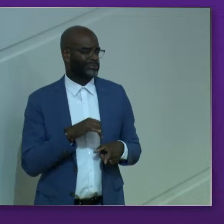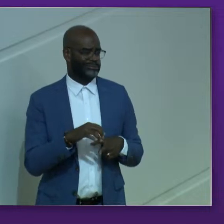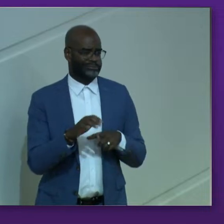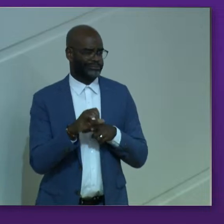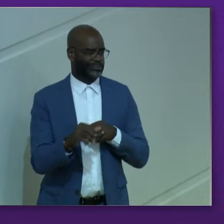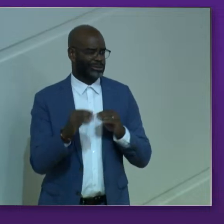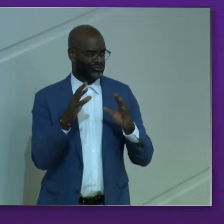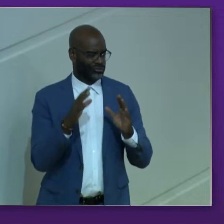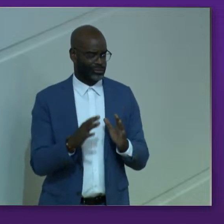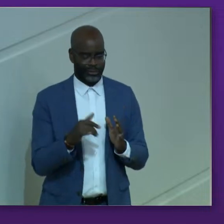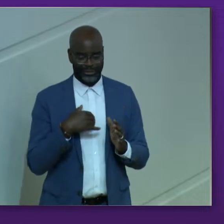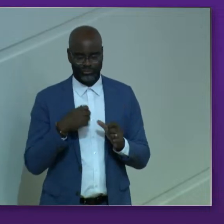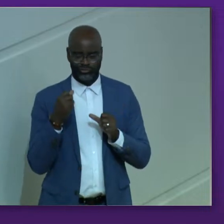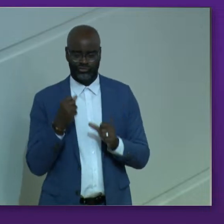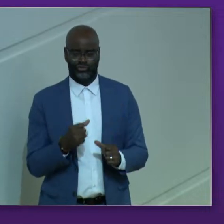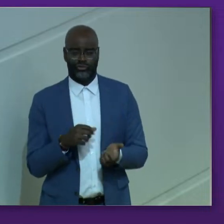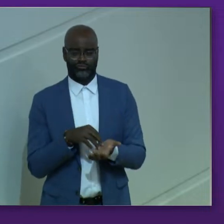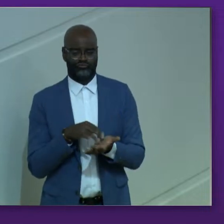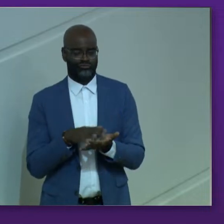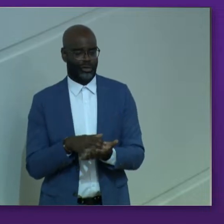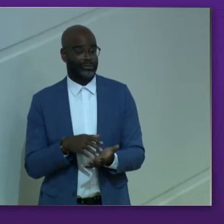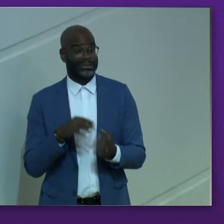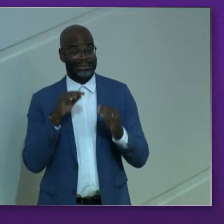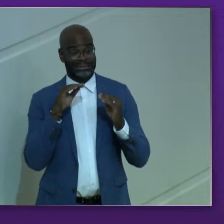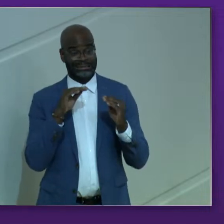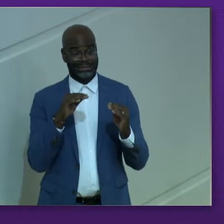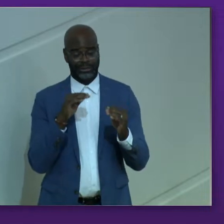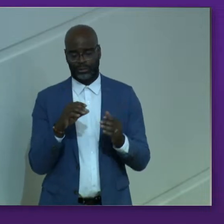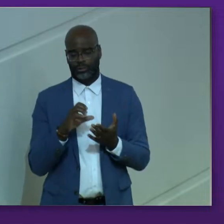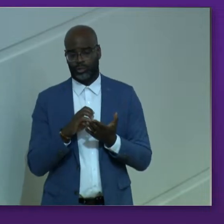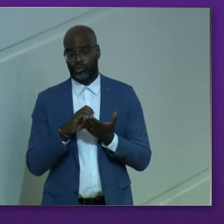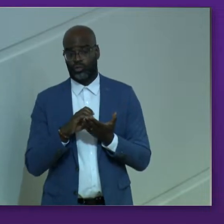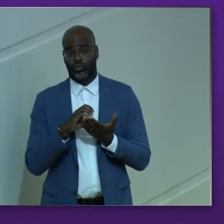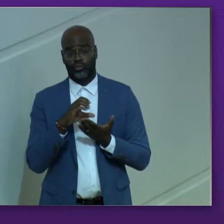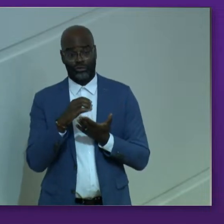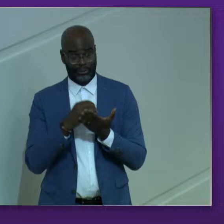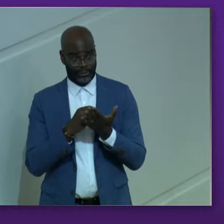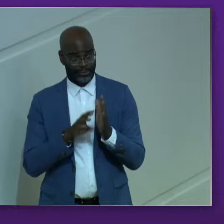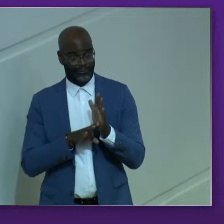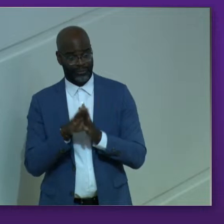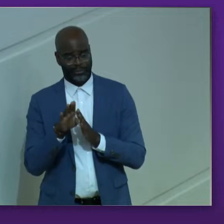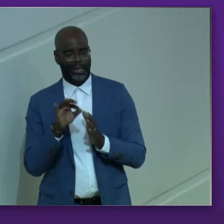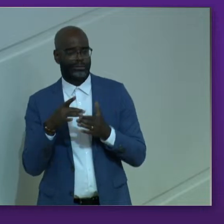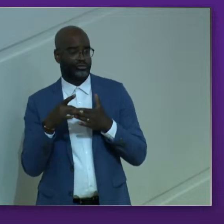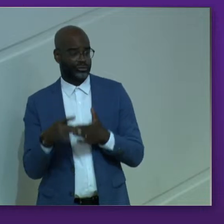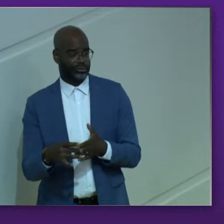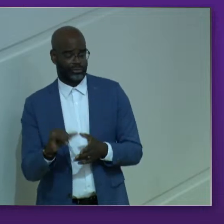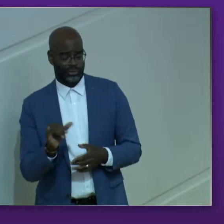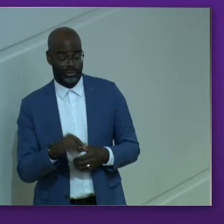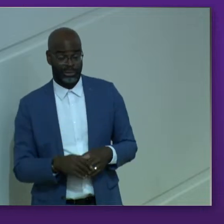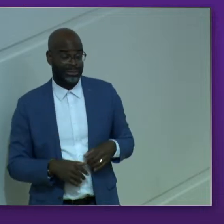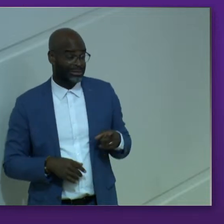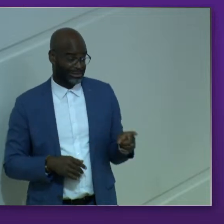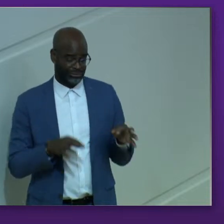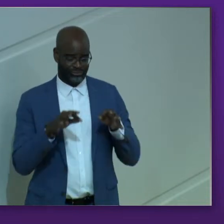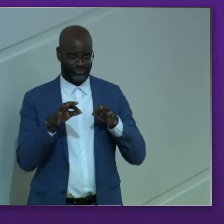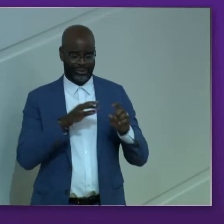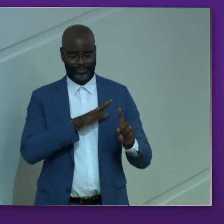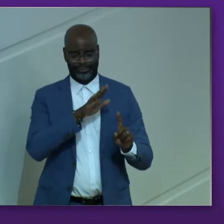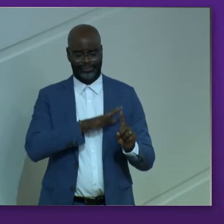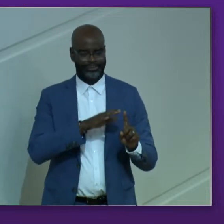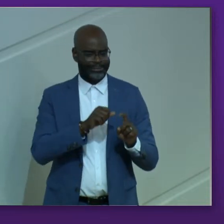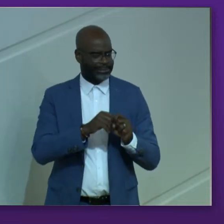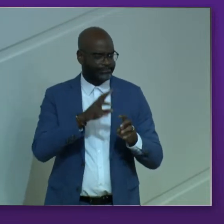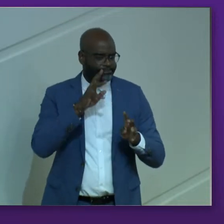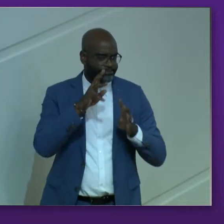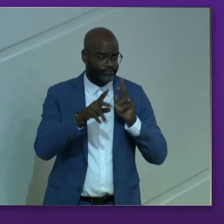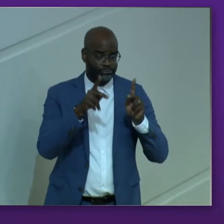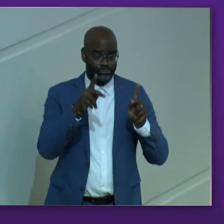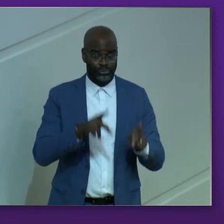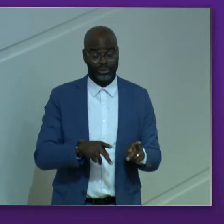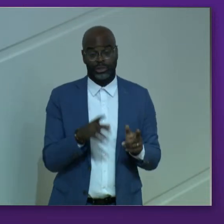IN THE DEPARTMENT OF WORLD